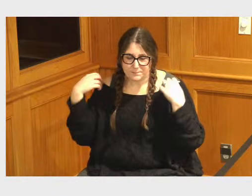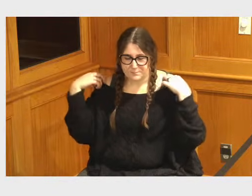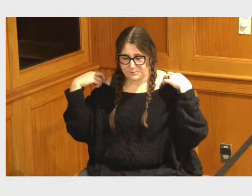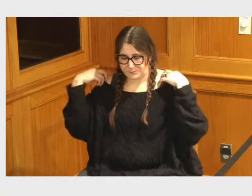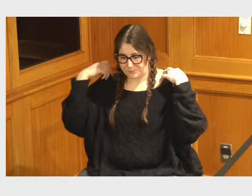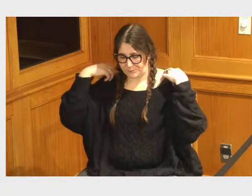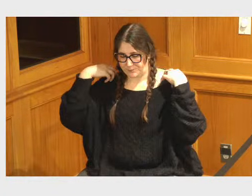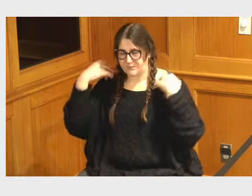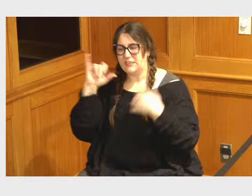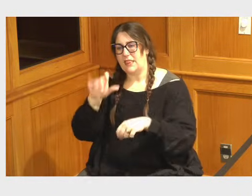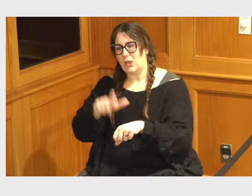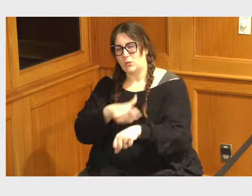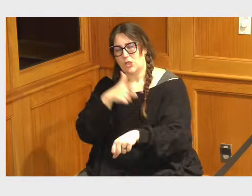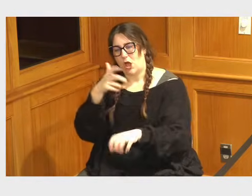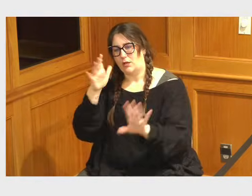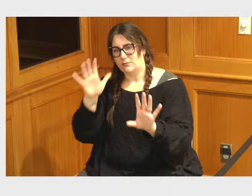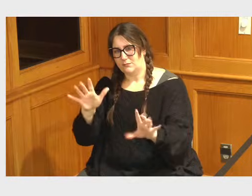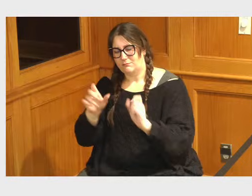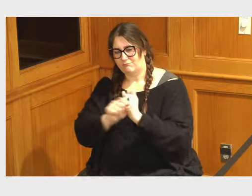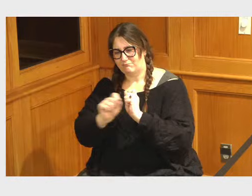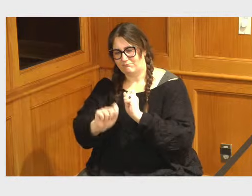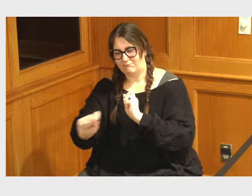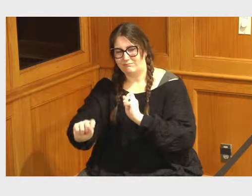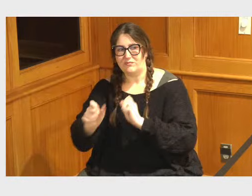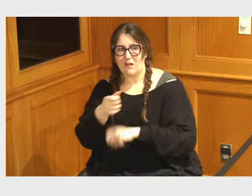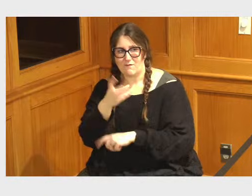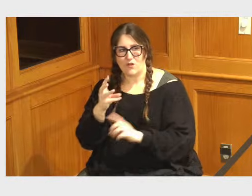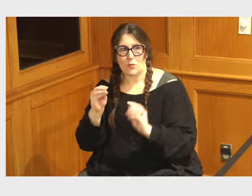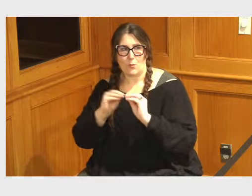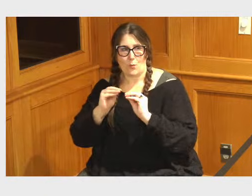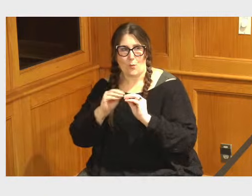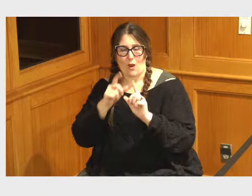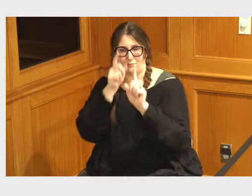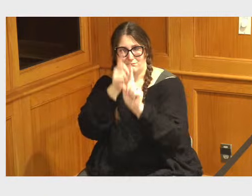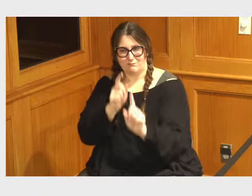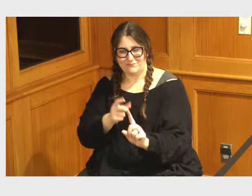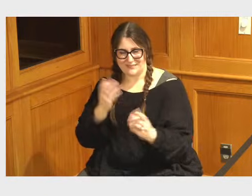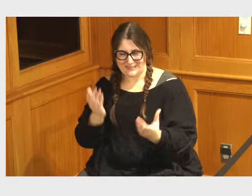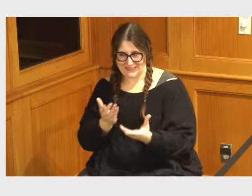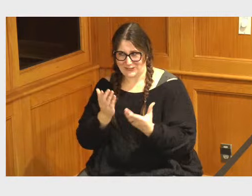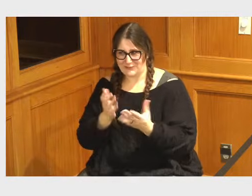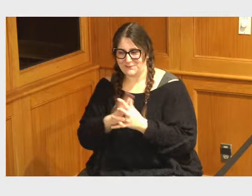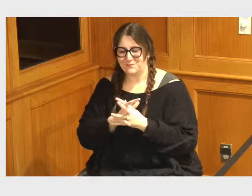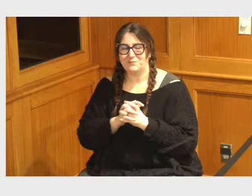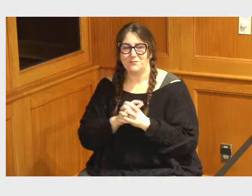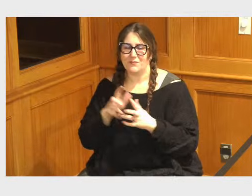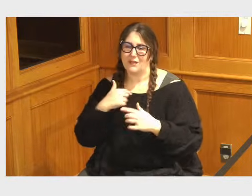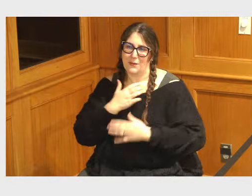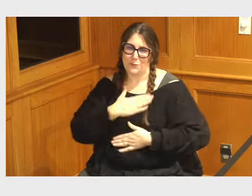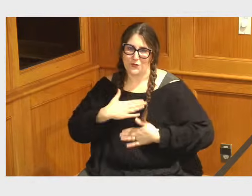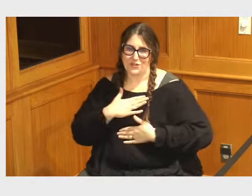that was long. Uh, only got a couple more bullets here. Um, I appreciate everyone's attention and